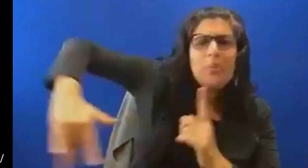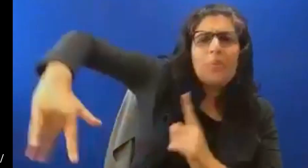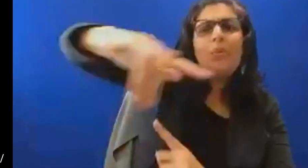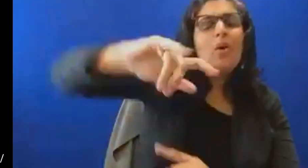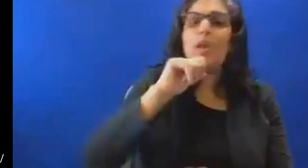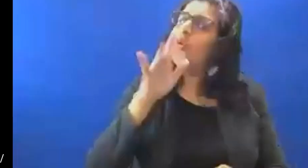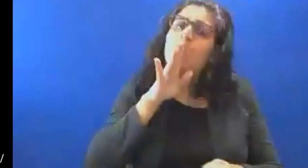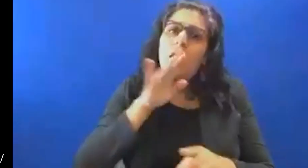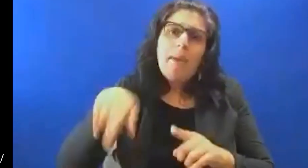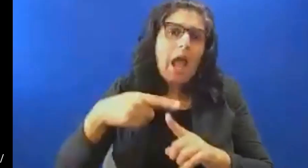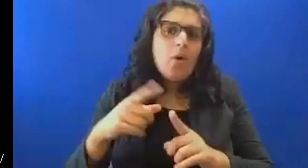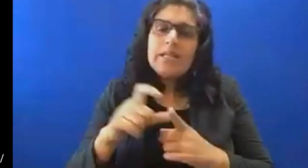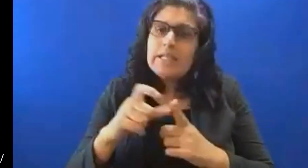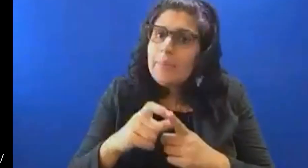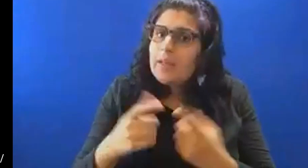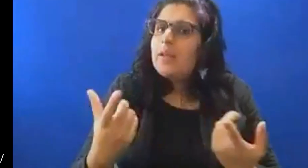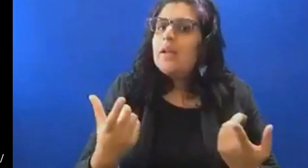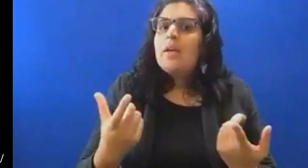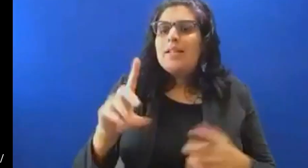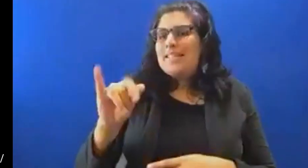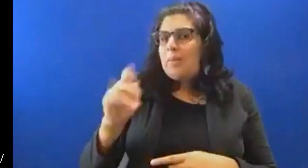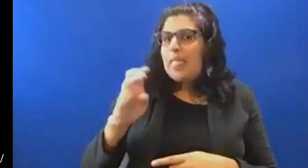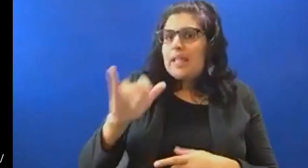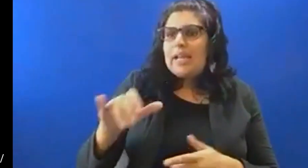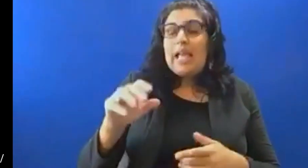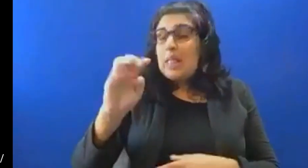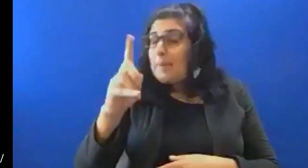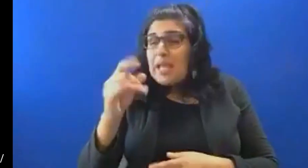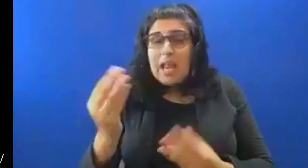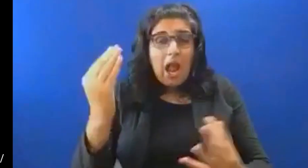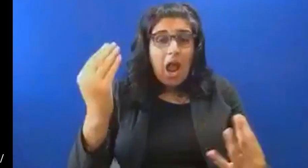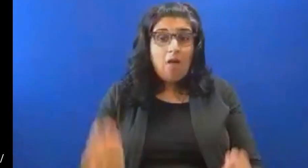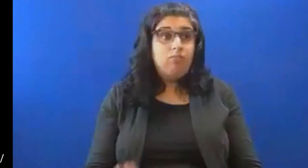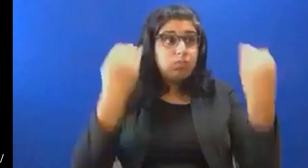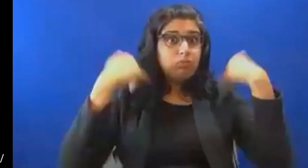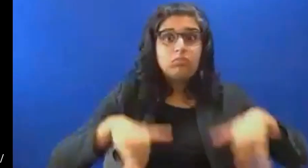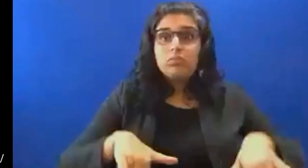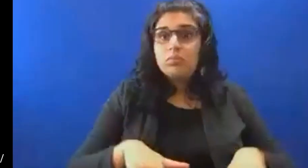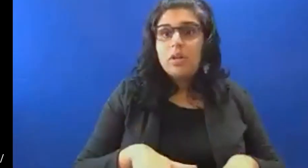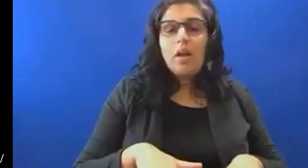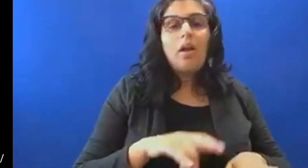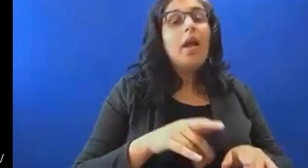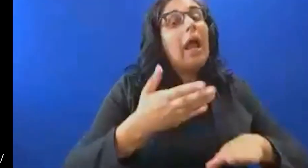in our curriculum, by the media that we consume. Although all of this is definitely getting better and there's progress being made, this